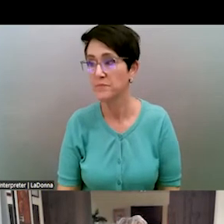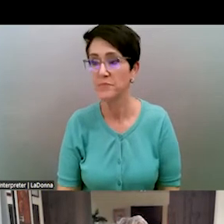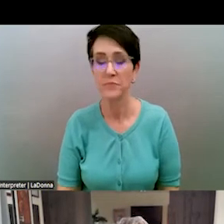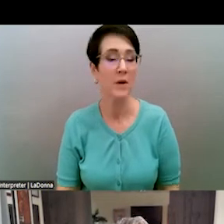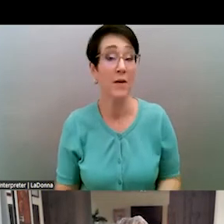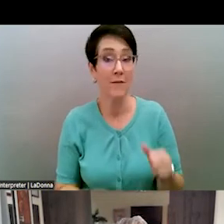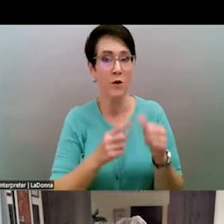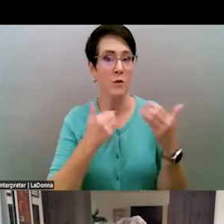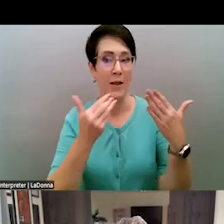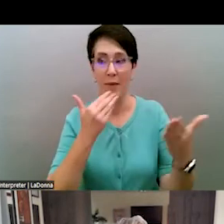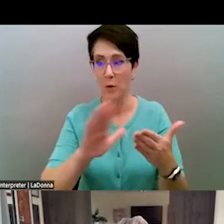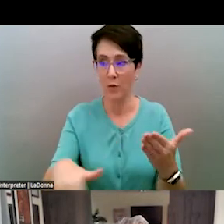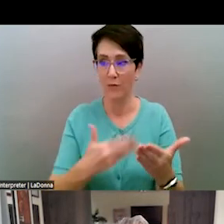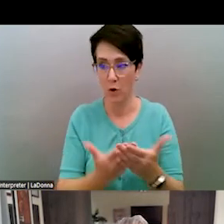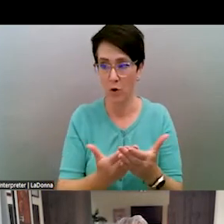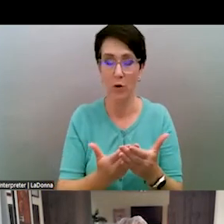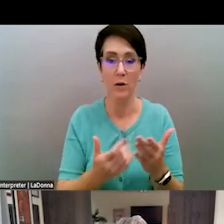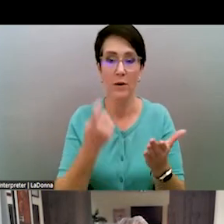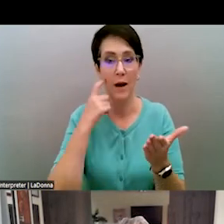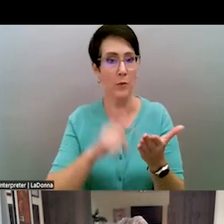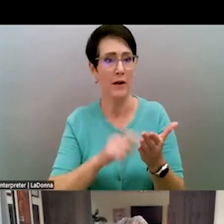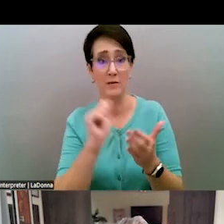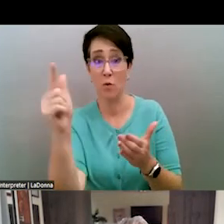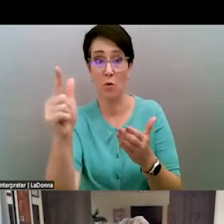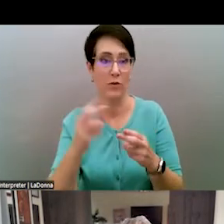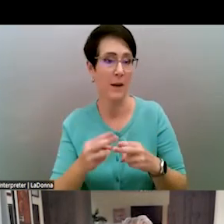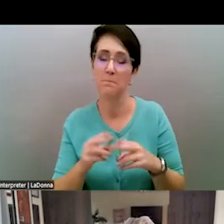ON THE CALL. RECOGNIZE THE NAMES. FOR AWFUL THE WORK THAT YOU HAVE DONE. SOMEBODY WHO HAS